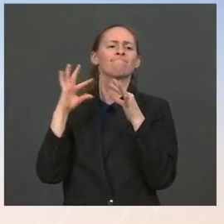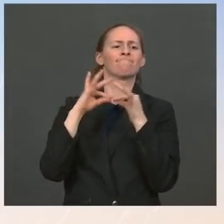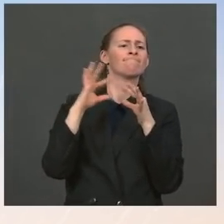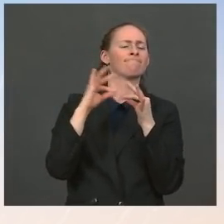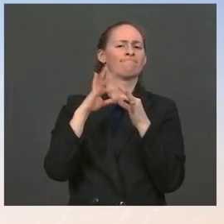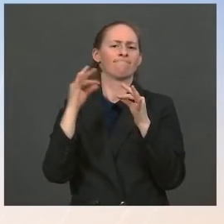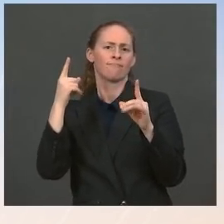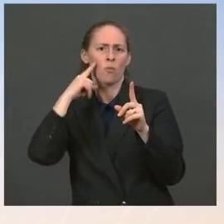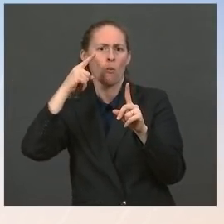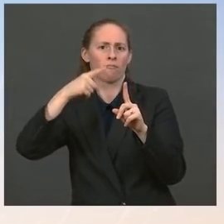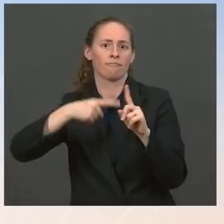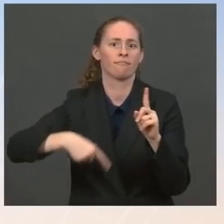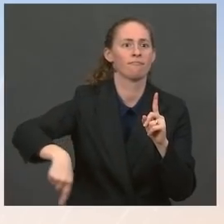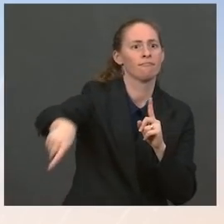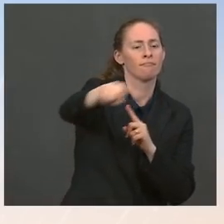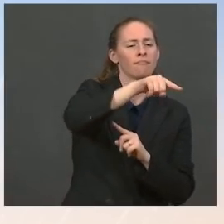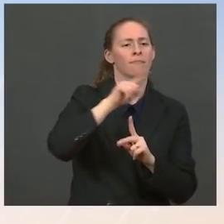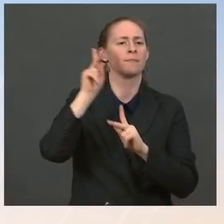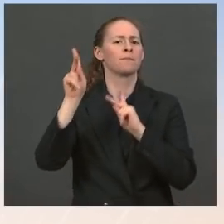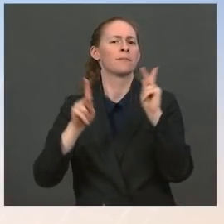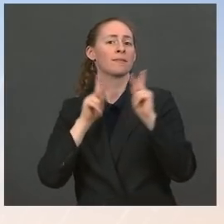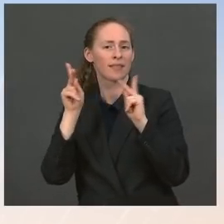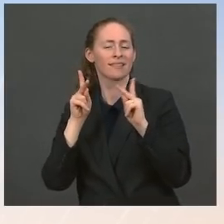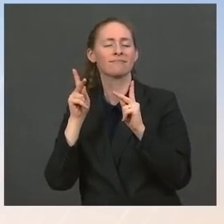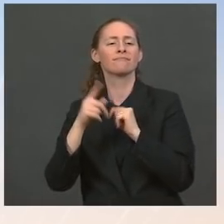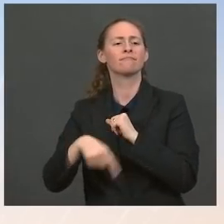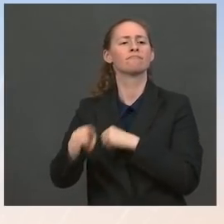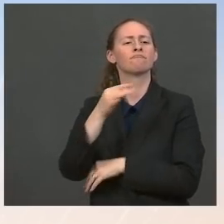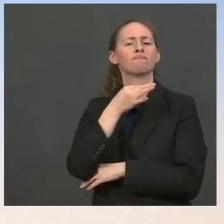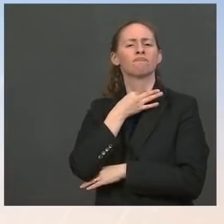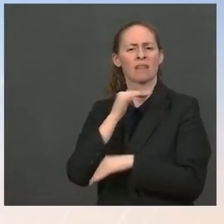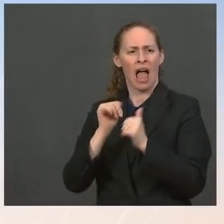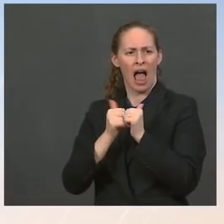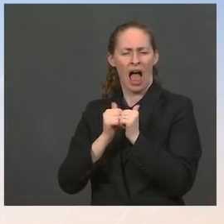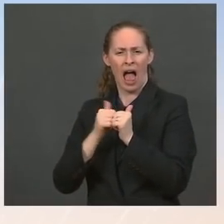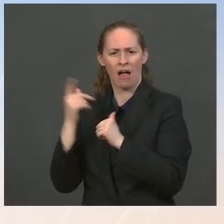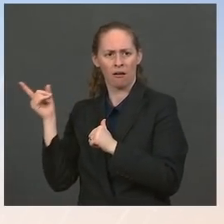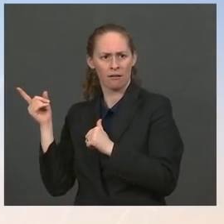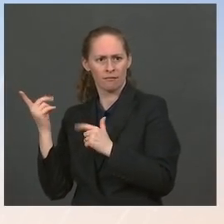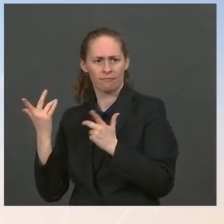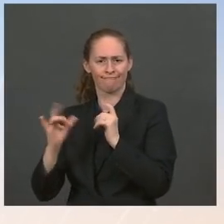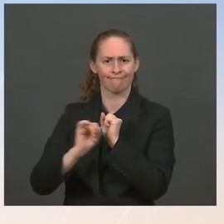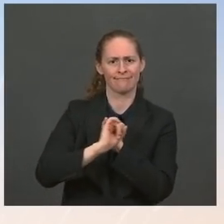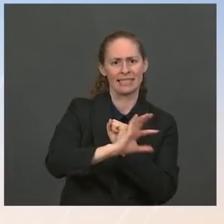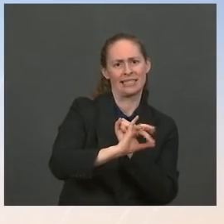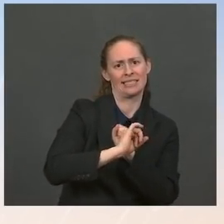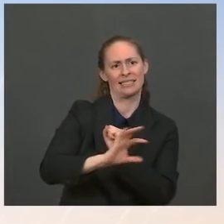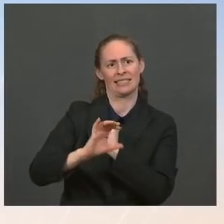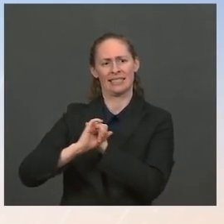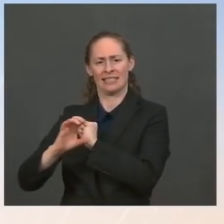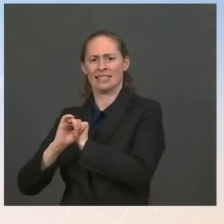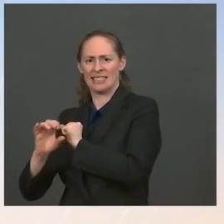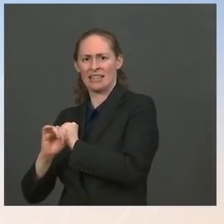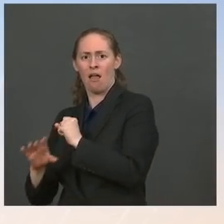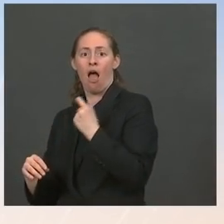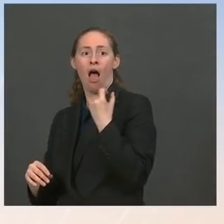I just wanted to ask, though: How does he balance promoting infrastructure while also, kind of, you know, kind of digging in to make sure